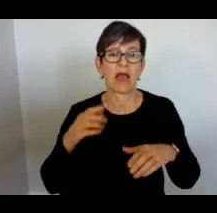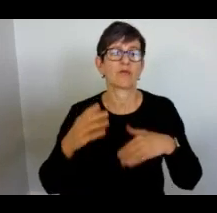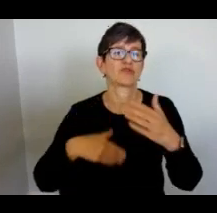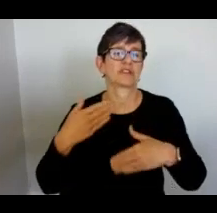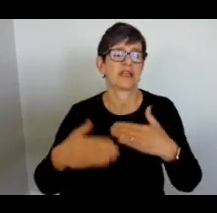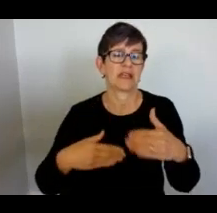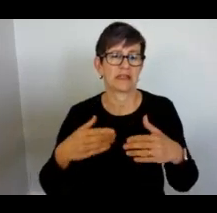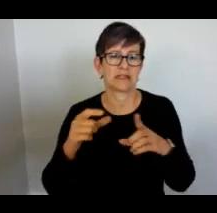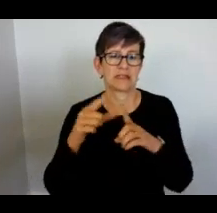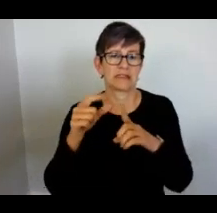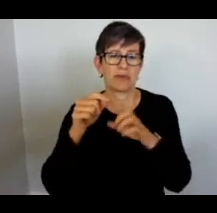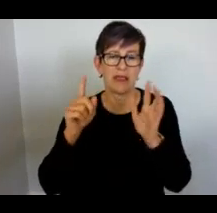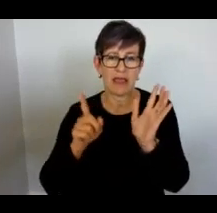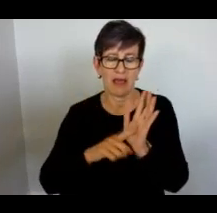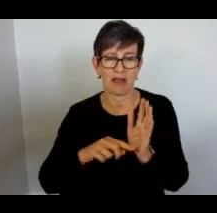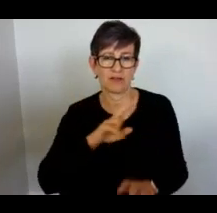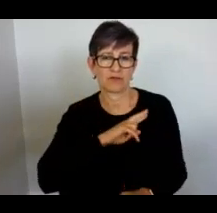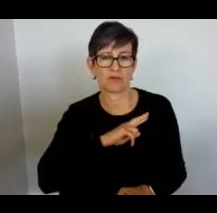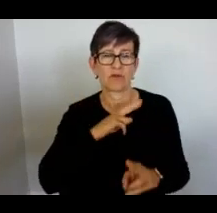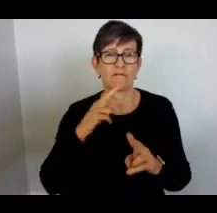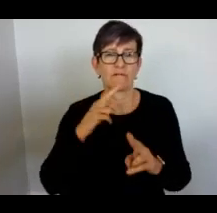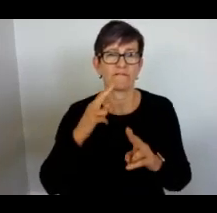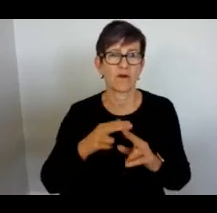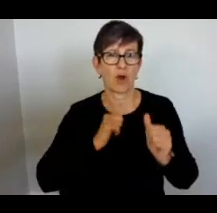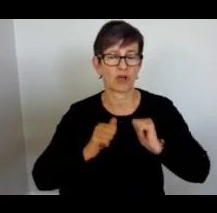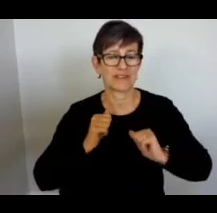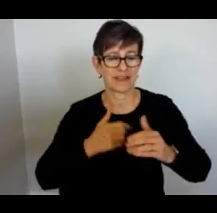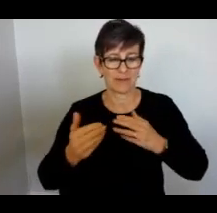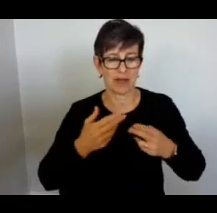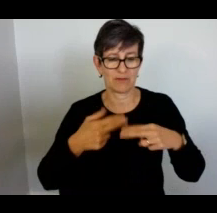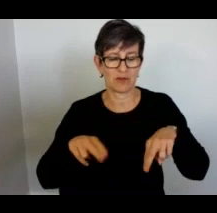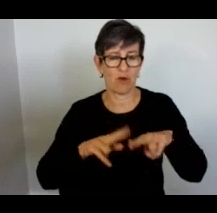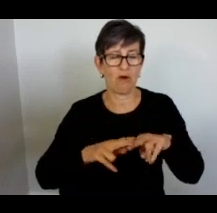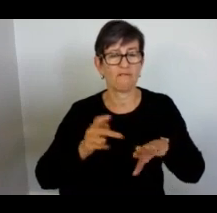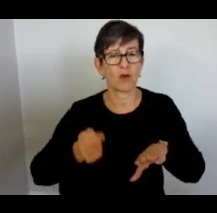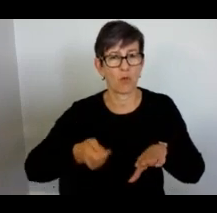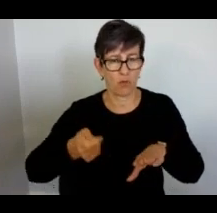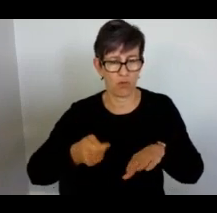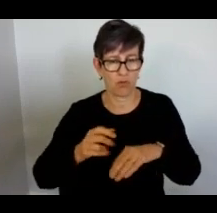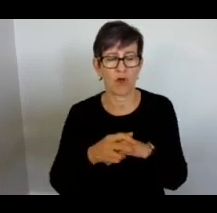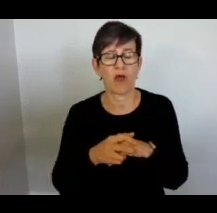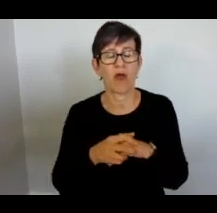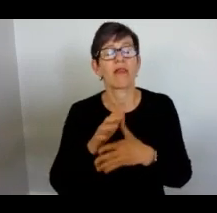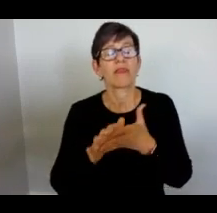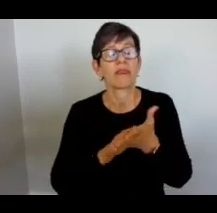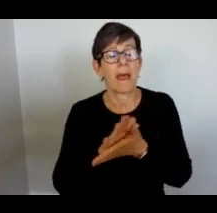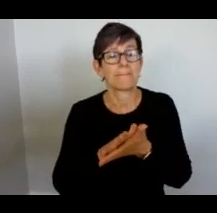conduct and management of litigation. What that means is that child safety continue to be involved